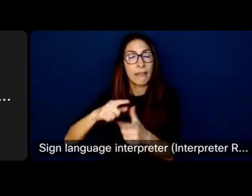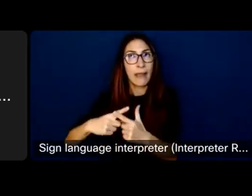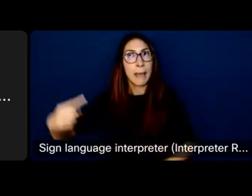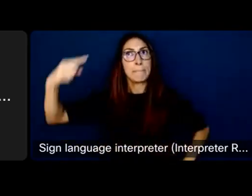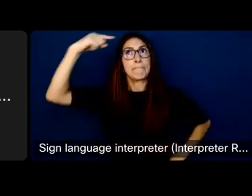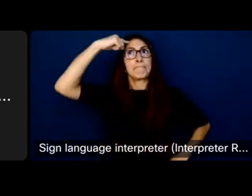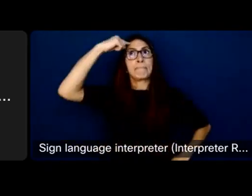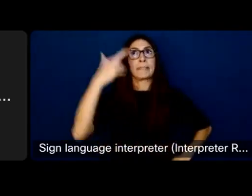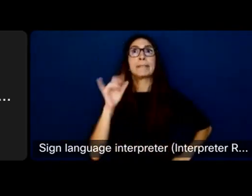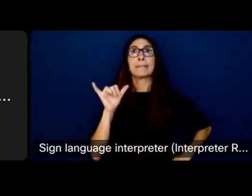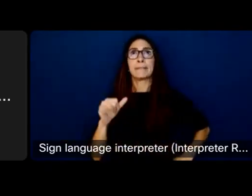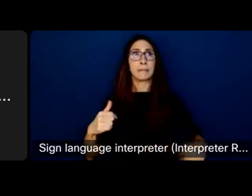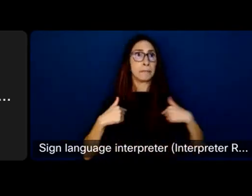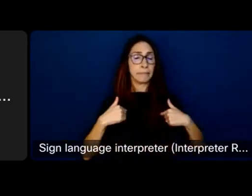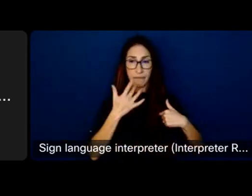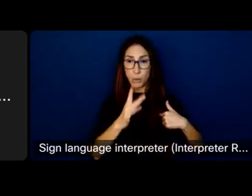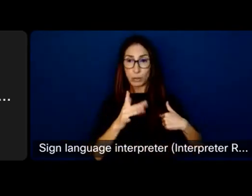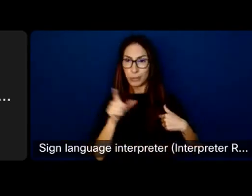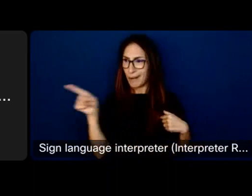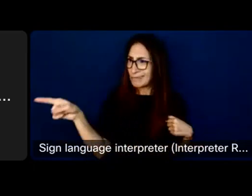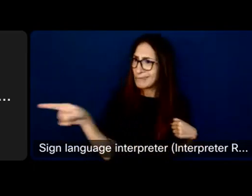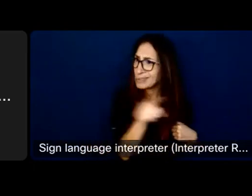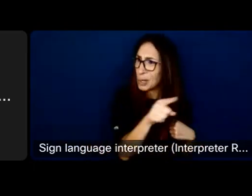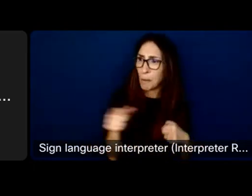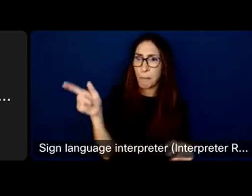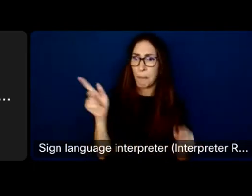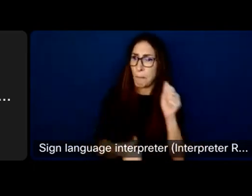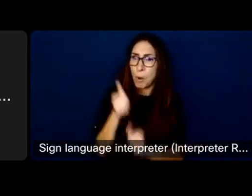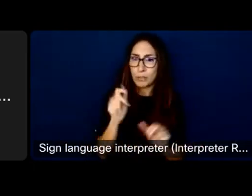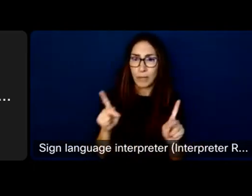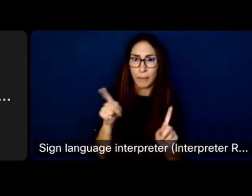navigate the system in the ways that I do. And so, it reinforces